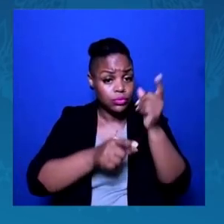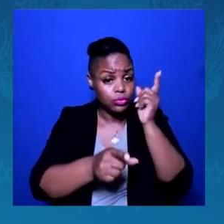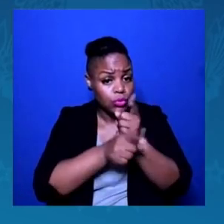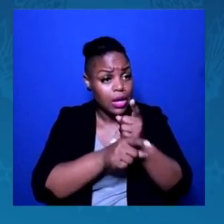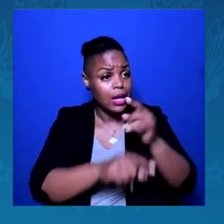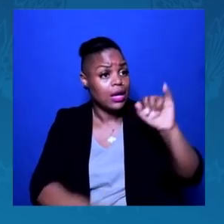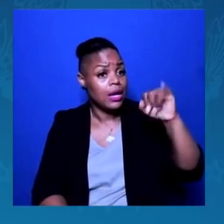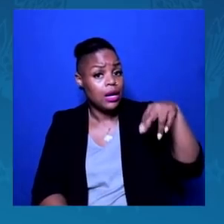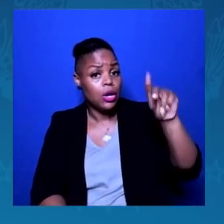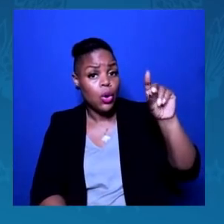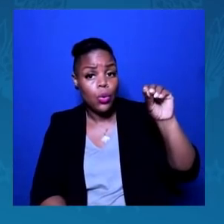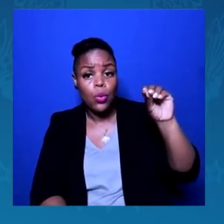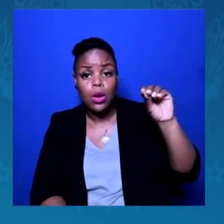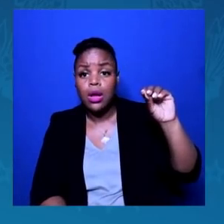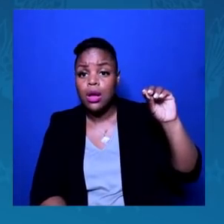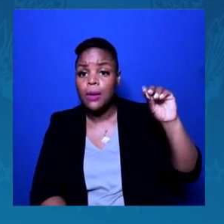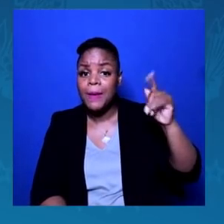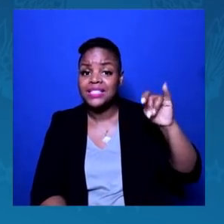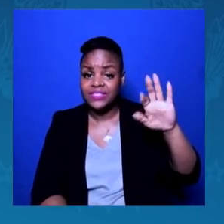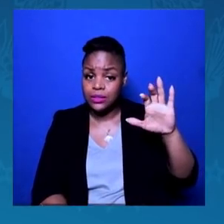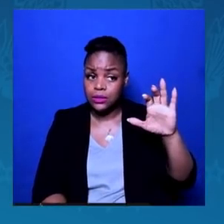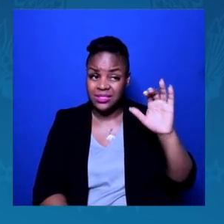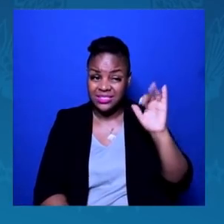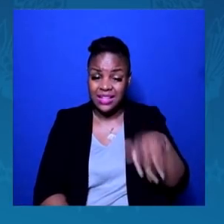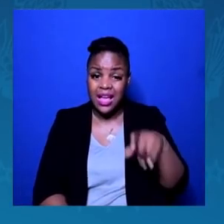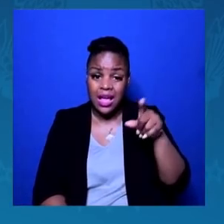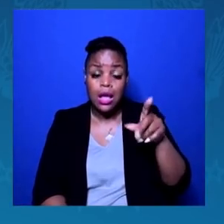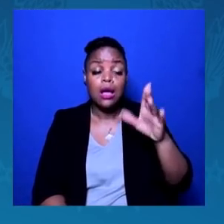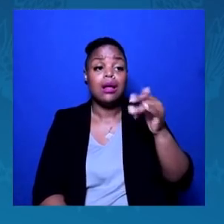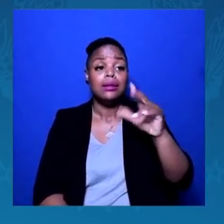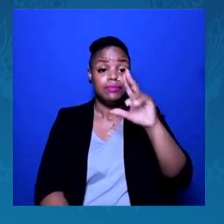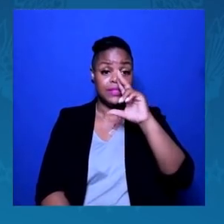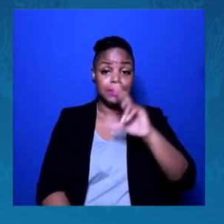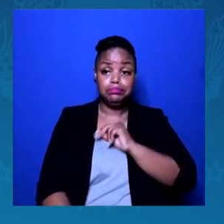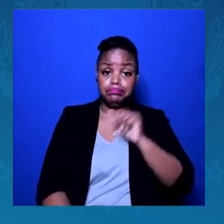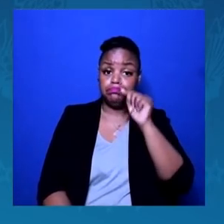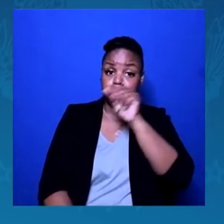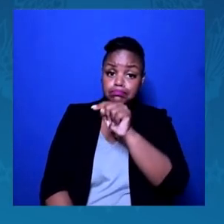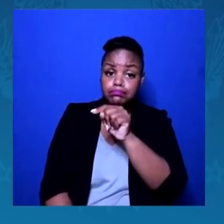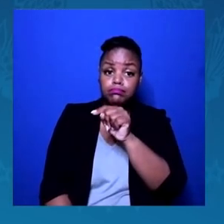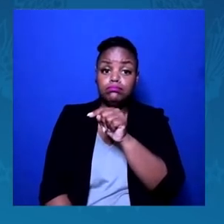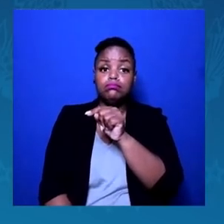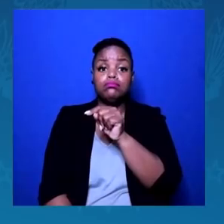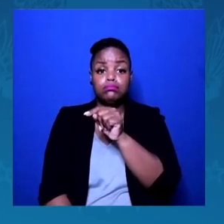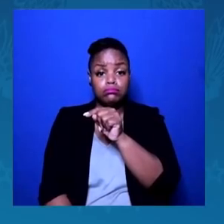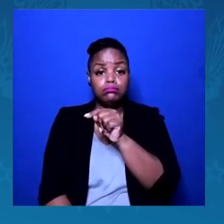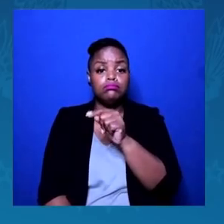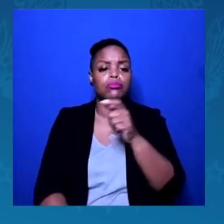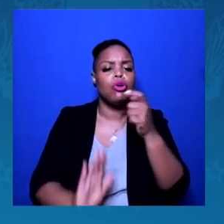citing increasing arrests of journalists and human rights activists, restrictions on political activism